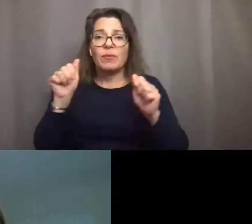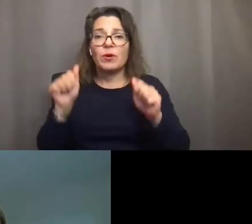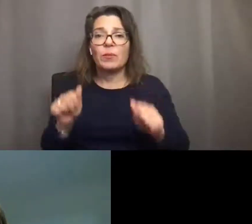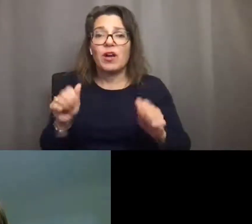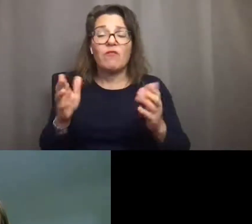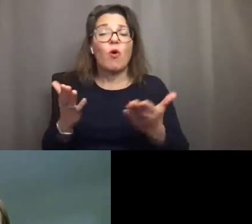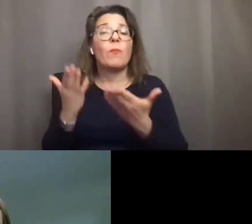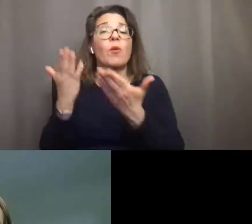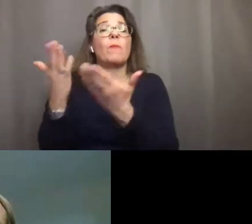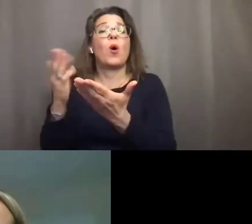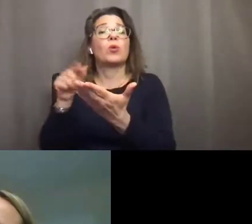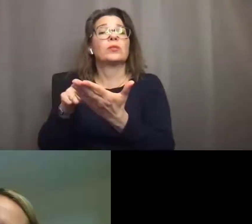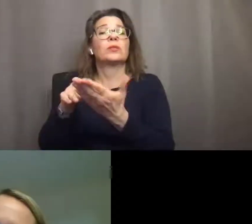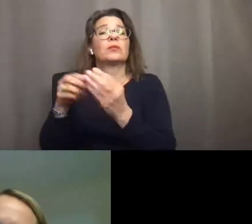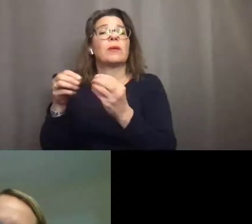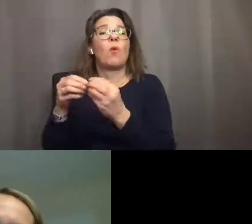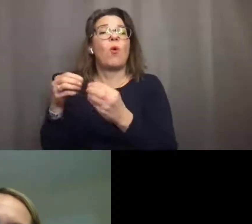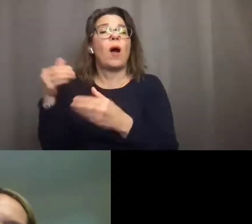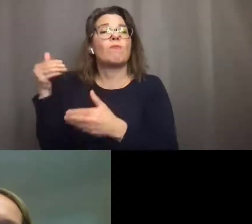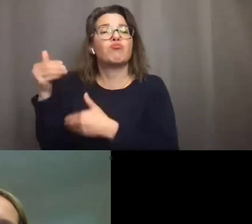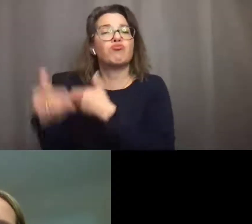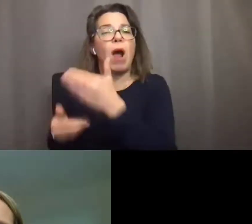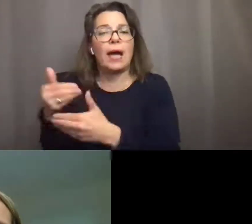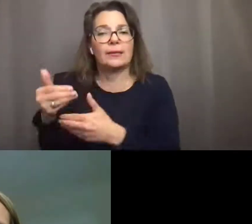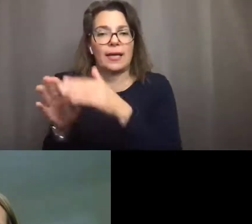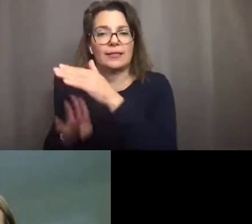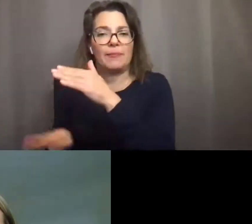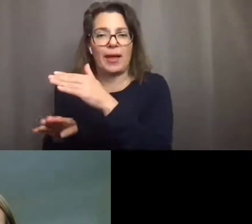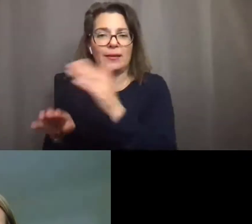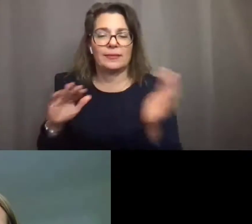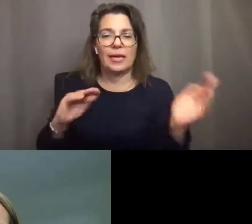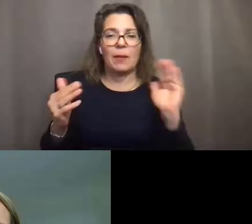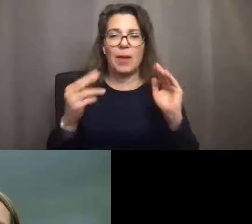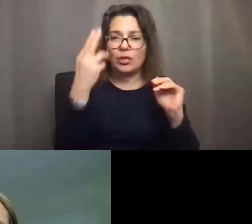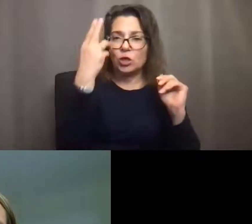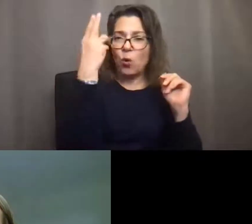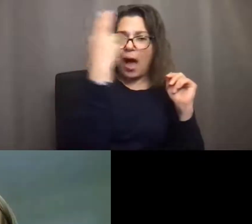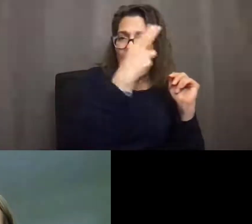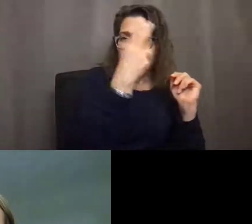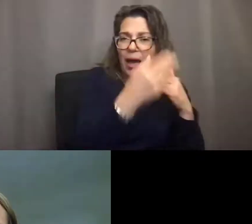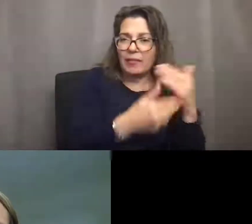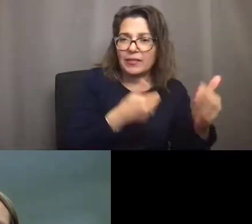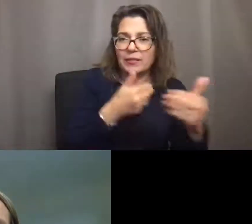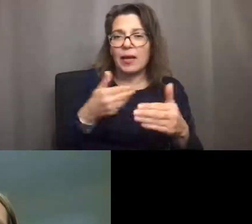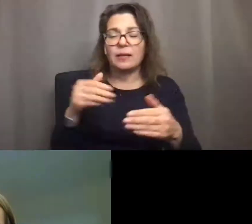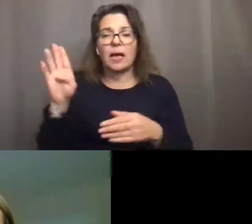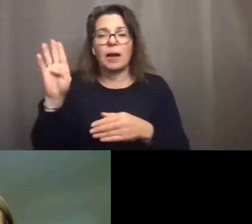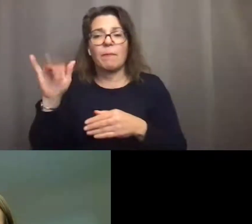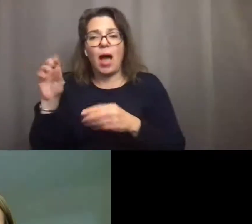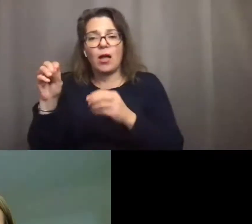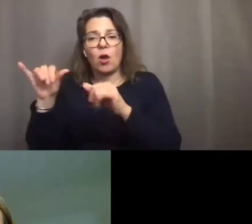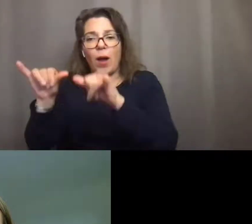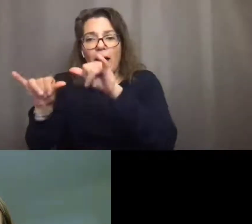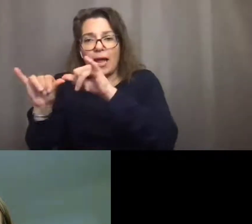that are maybe more process- based versus hypothesis-based, so things bioengineering and technique development?